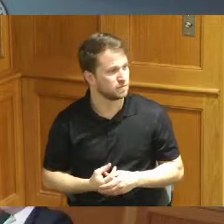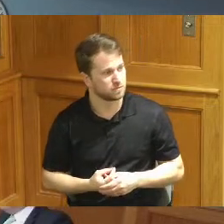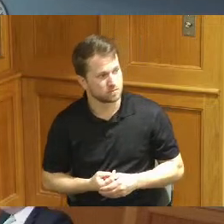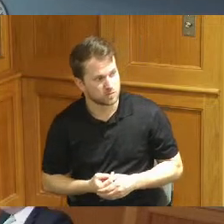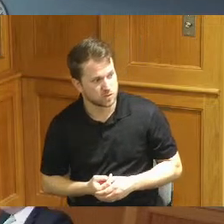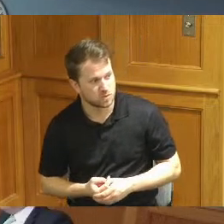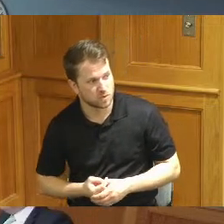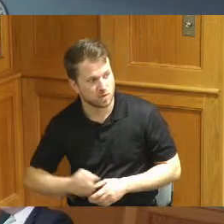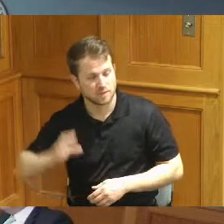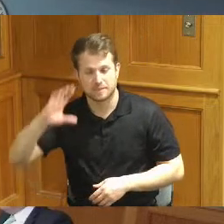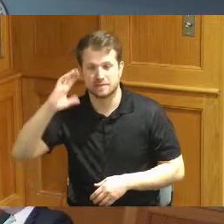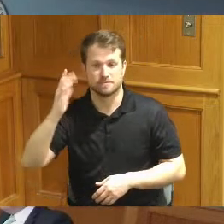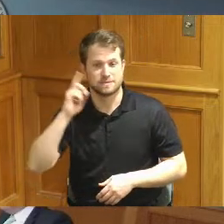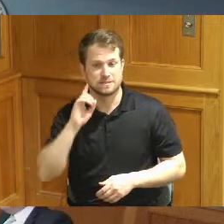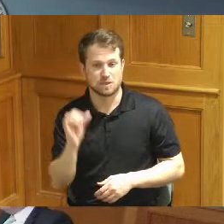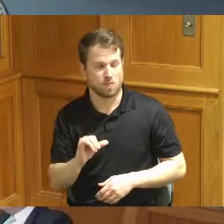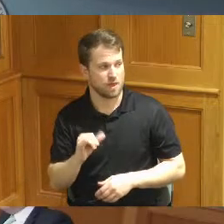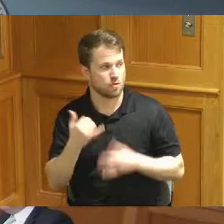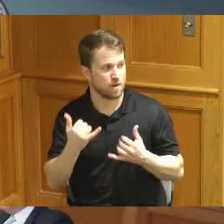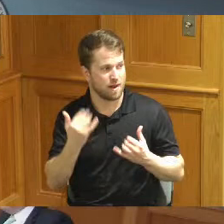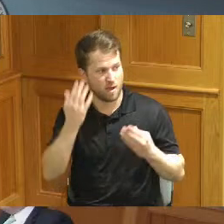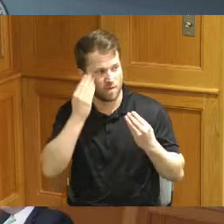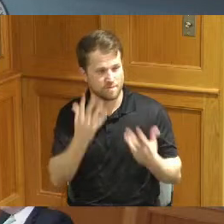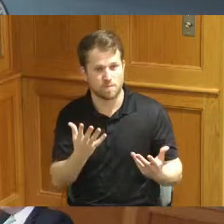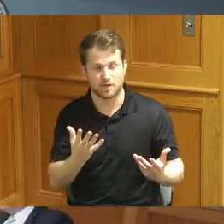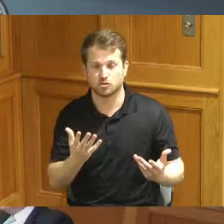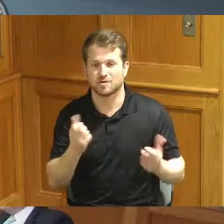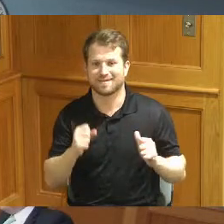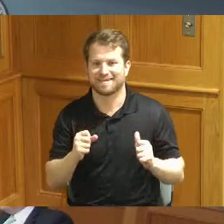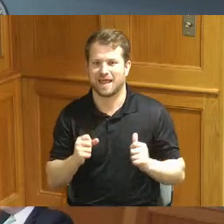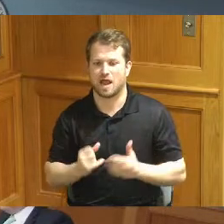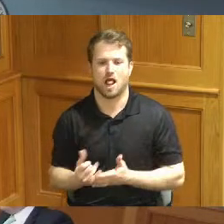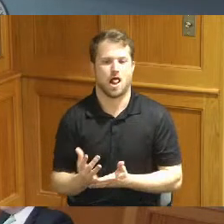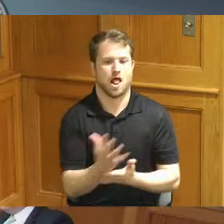the demonstration we have is is information that can be compiled and forwarded to the Board fairly